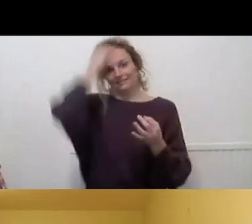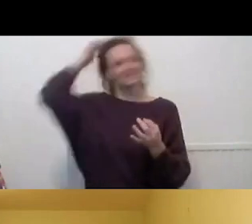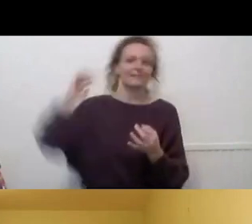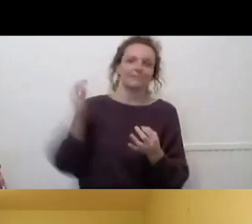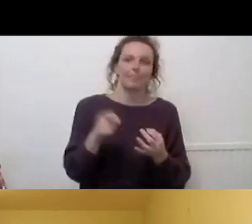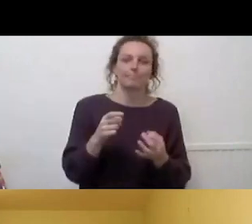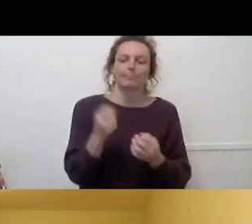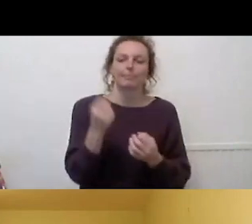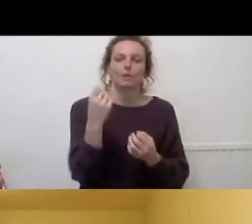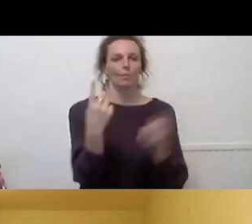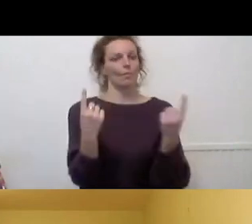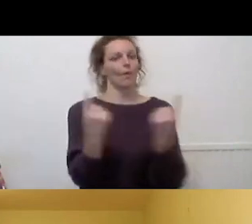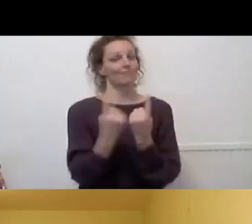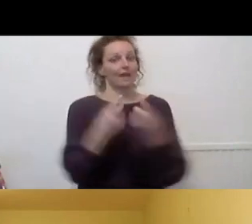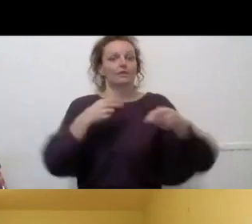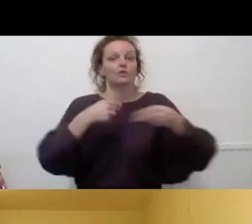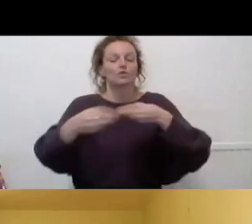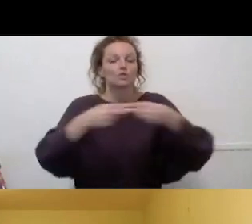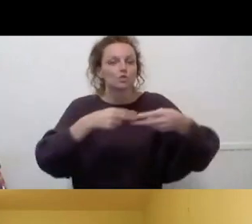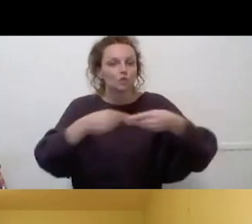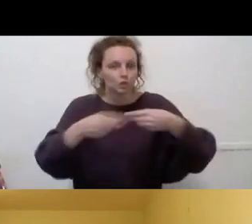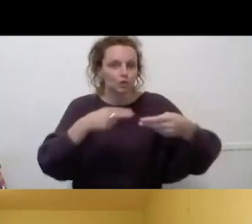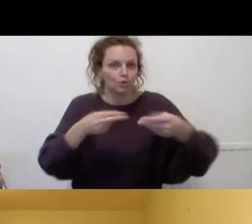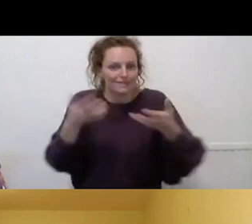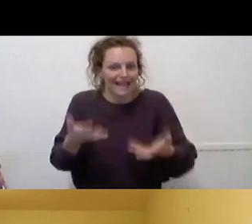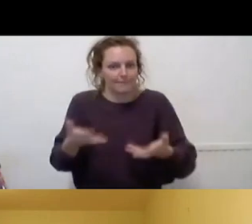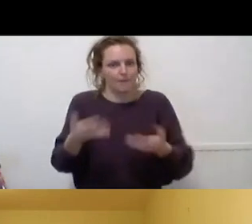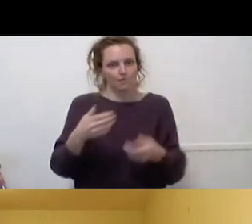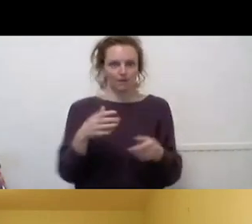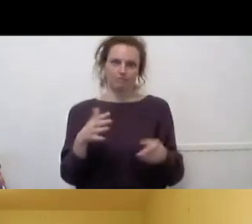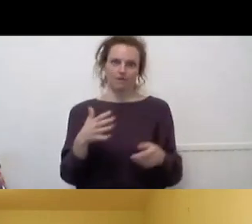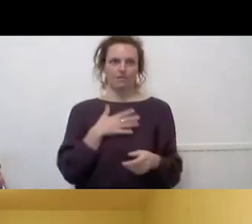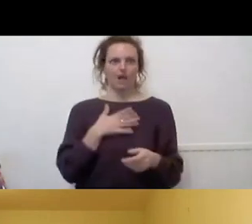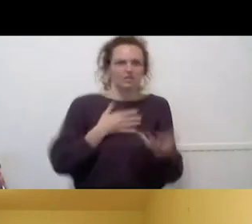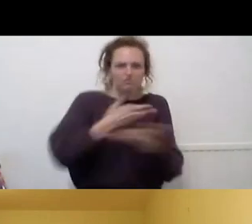really liked to talk about is how quickly the vaccine has been made when usually it takes years